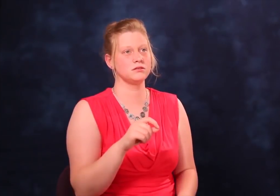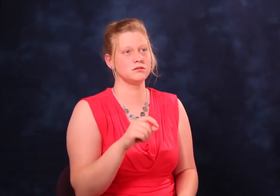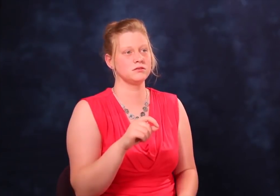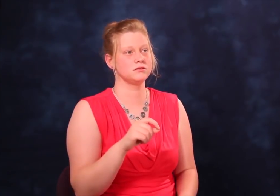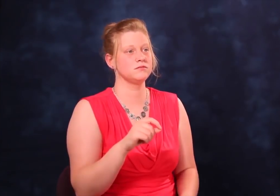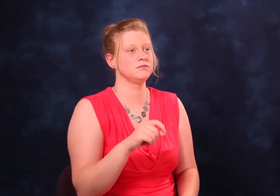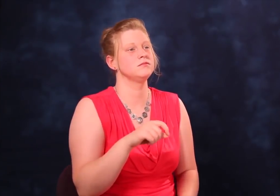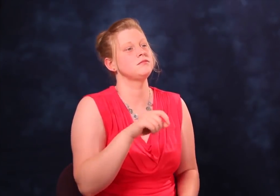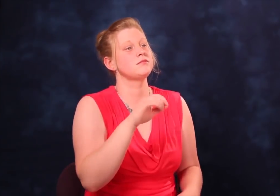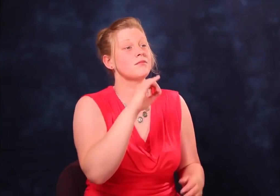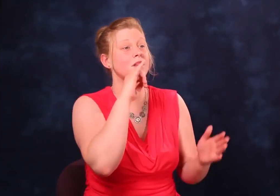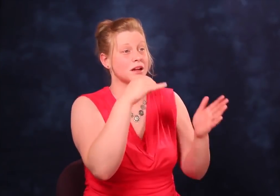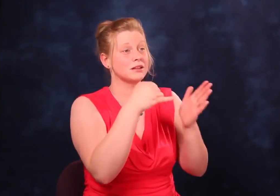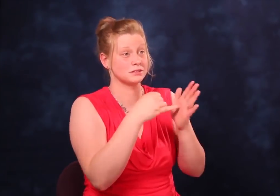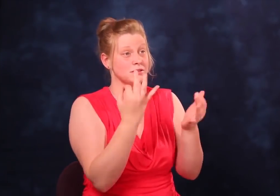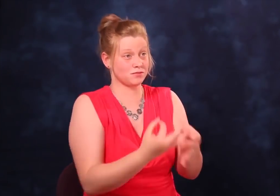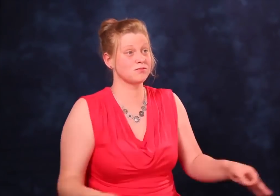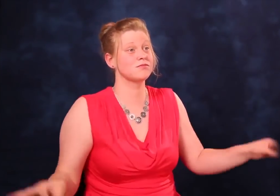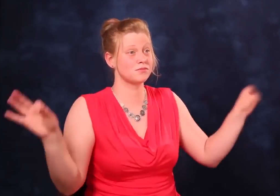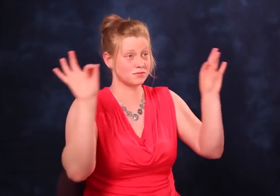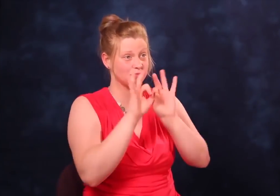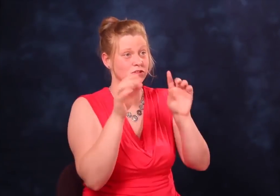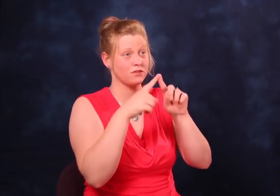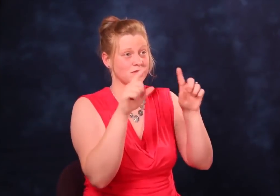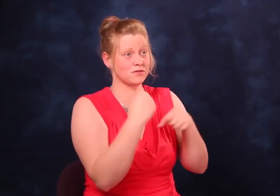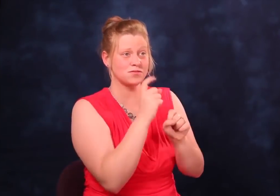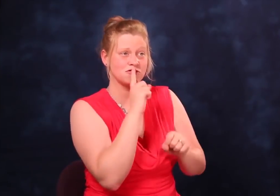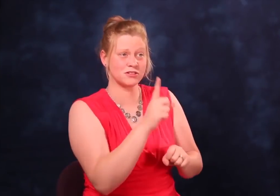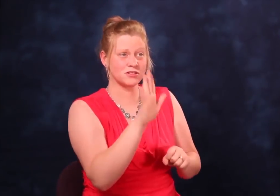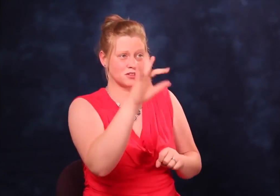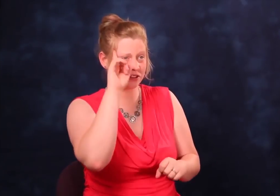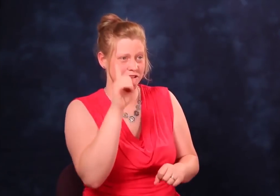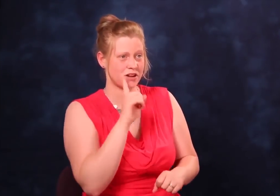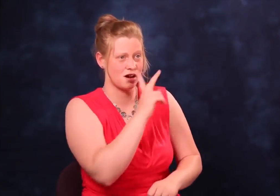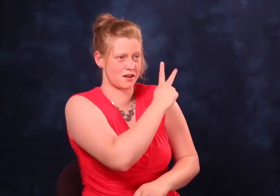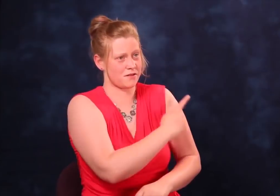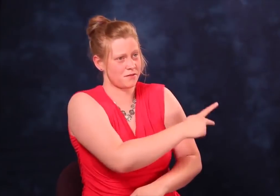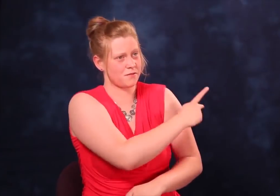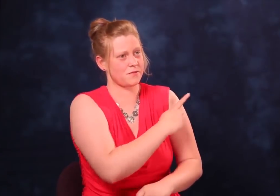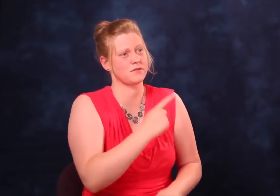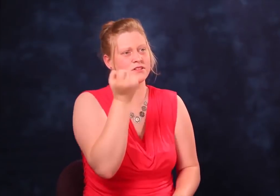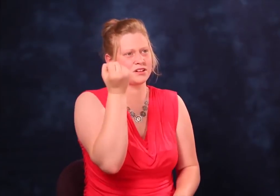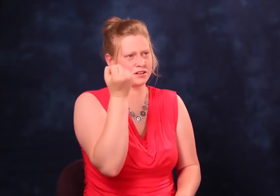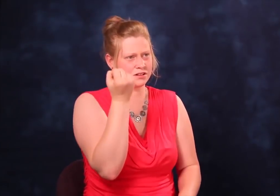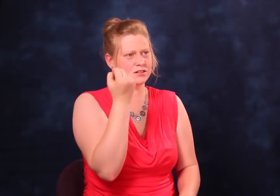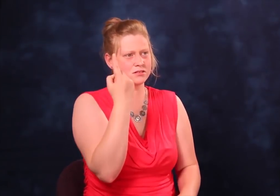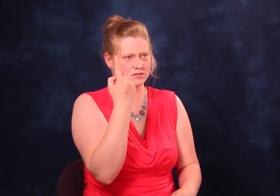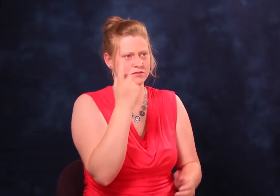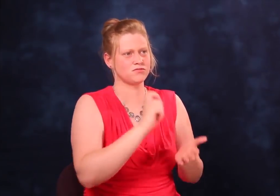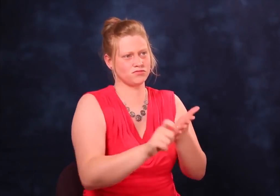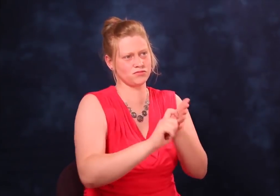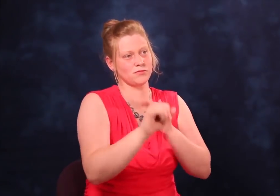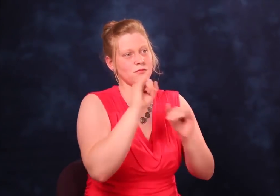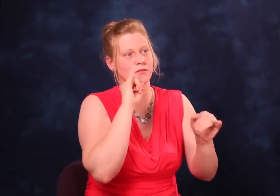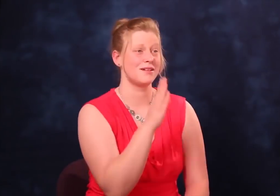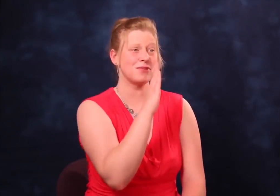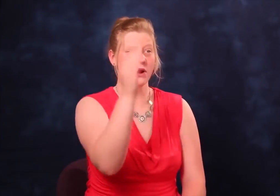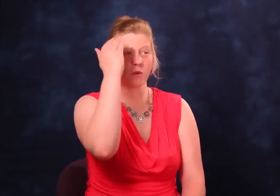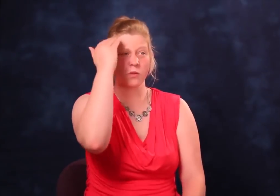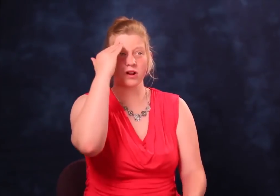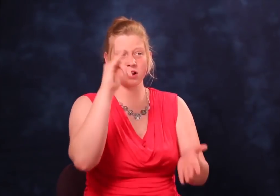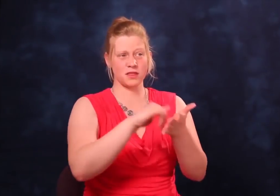Therefore, it is important to make sure that your deaf patients understand written instructions.